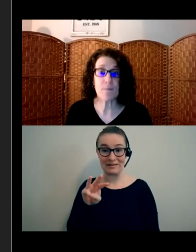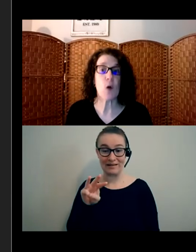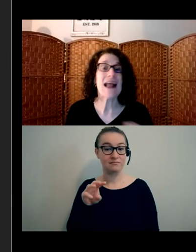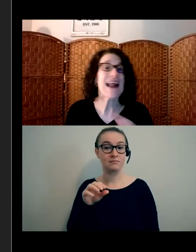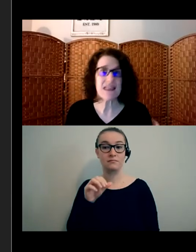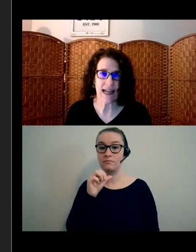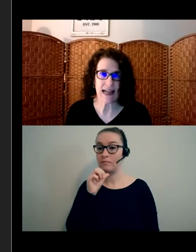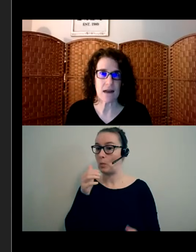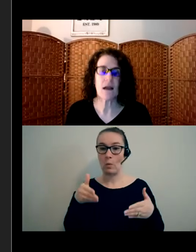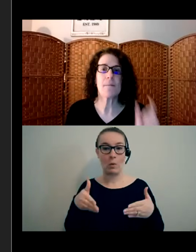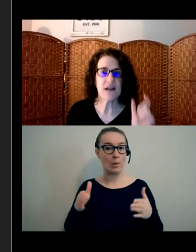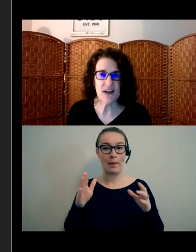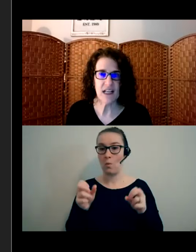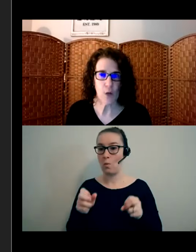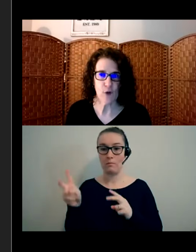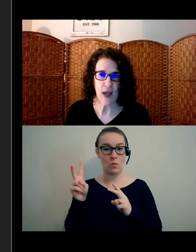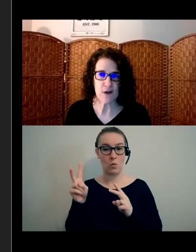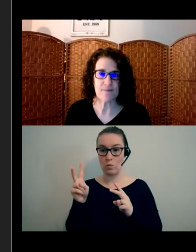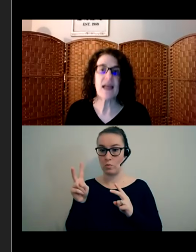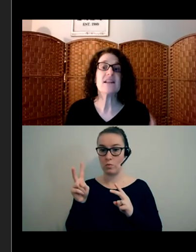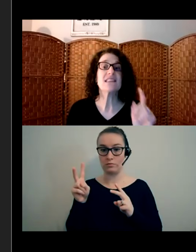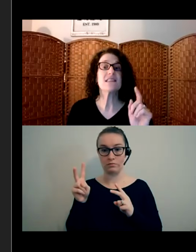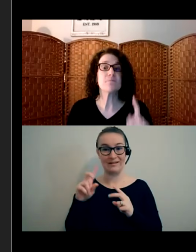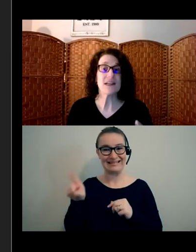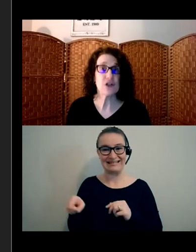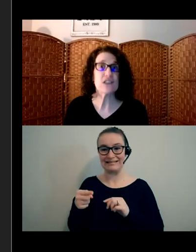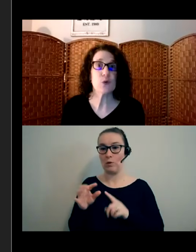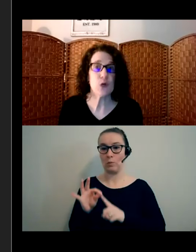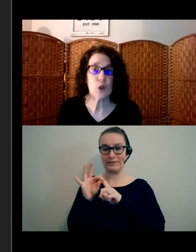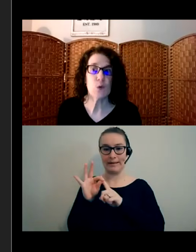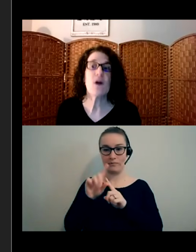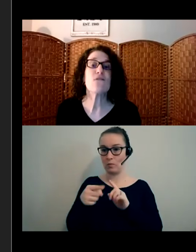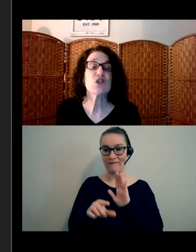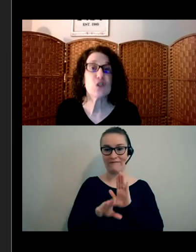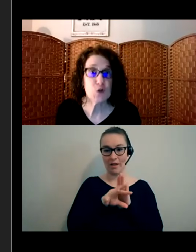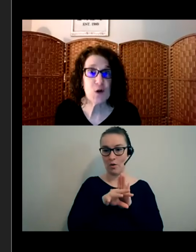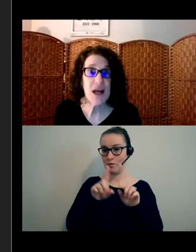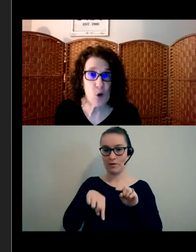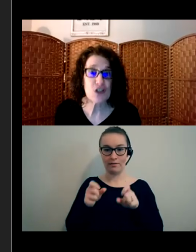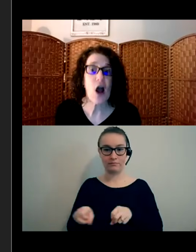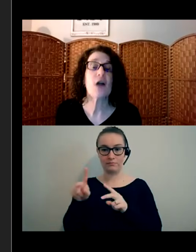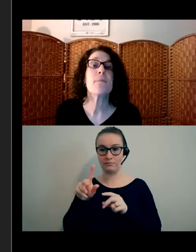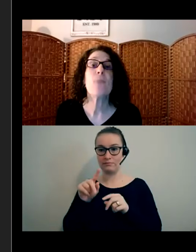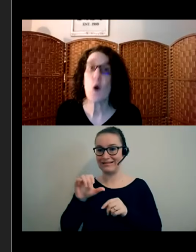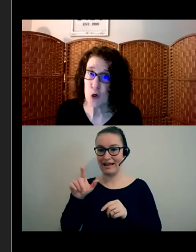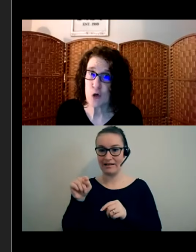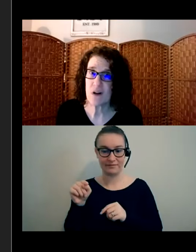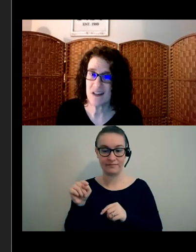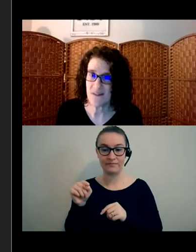to upload anything but a video file. This is especially true for social networks on mobile devices.